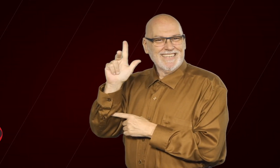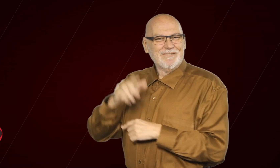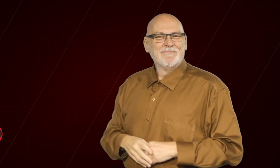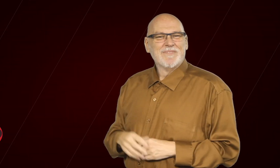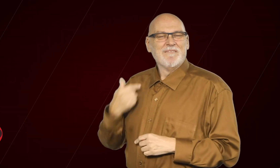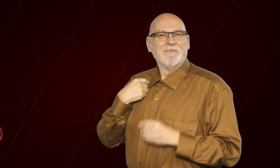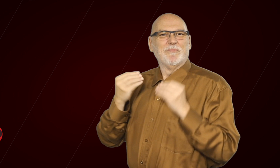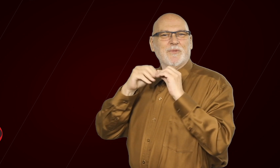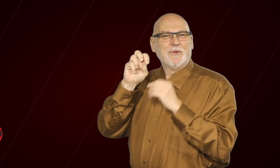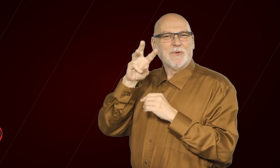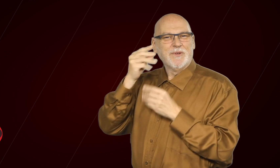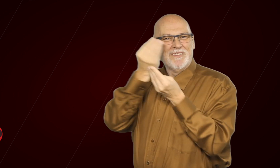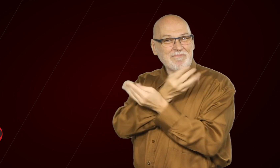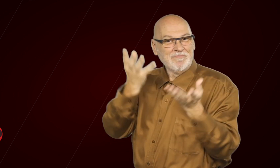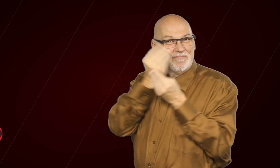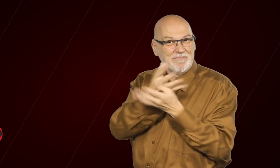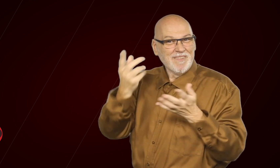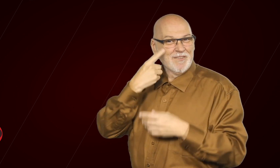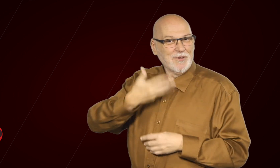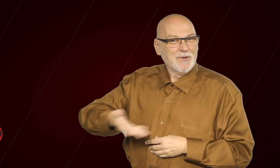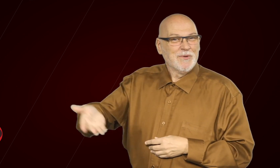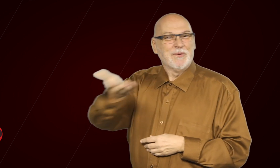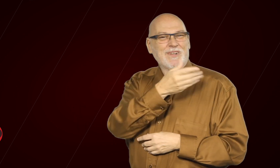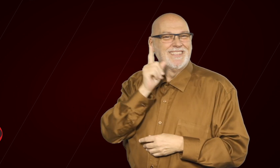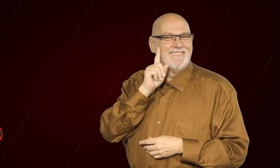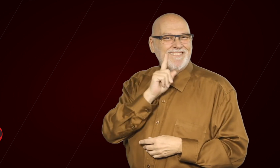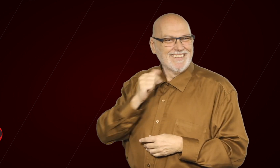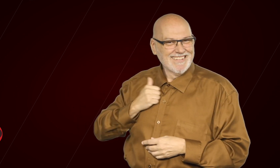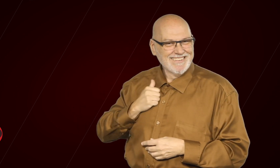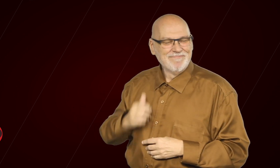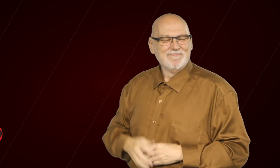Bringing alerts & news reports at intervals for all Deaf Canadians.